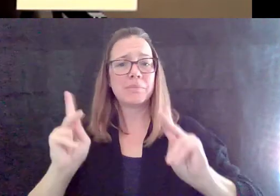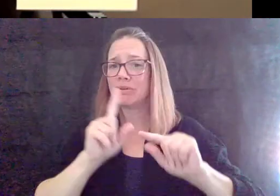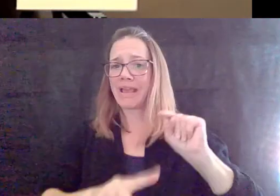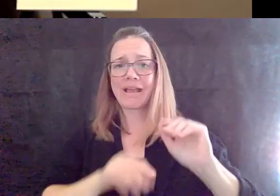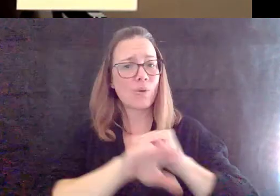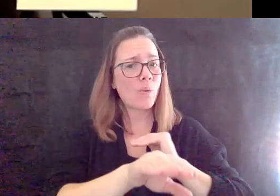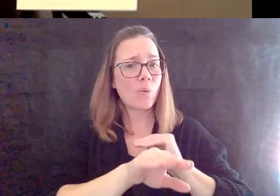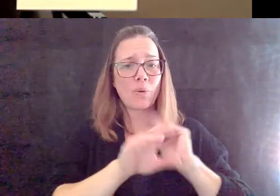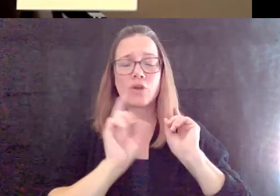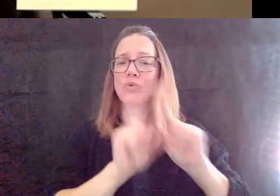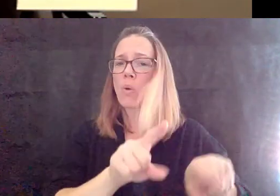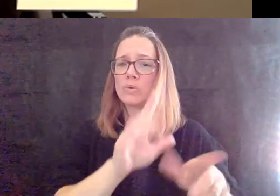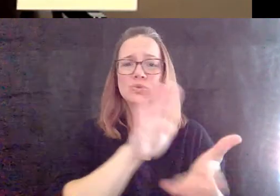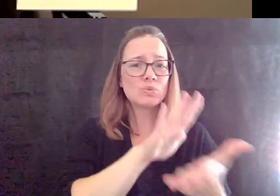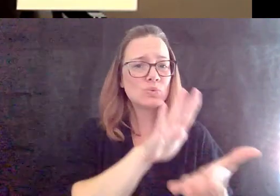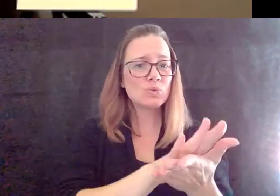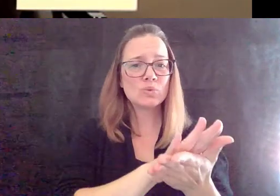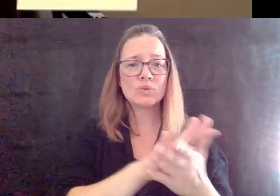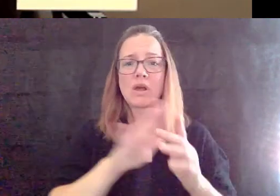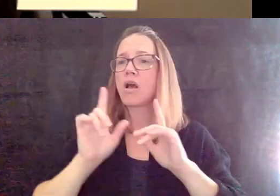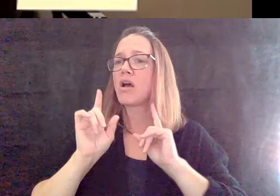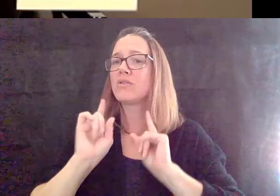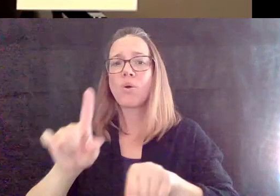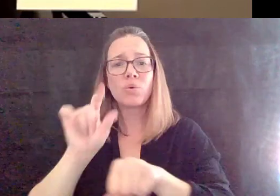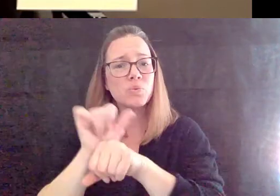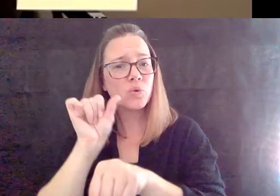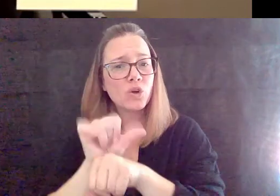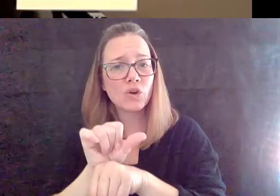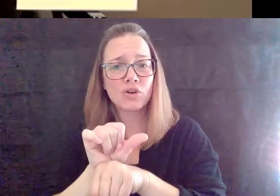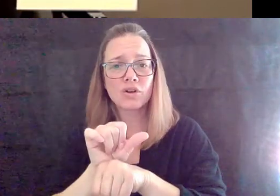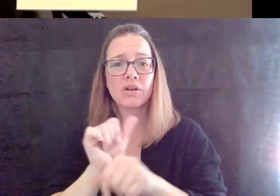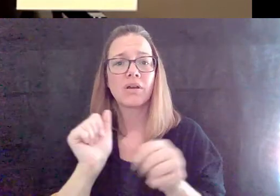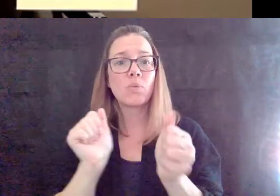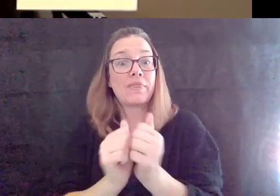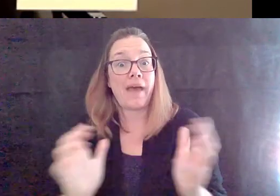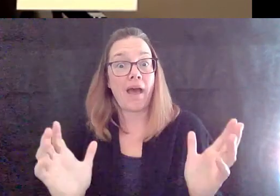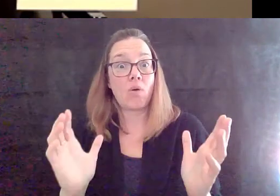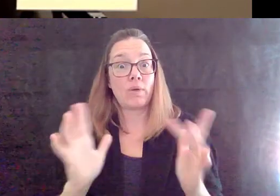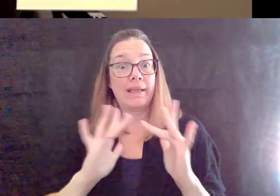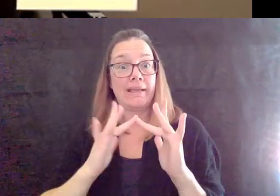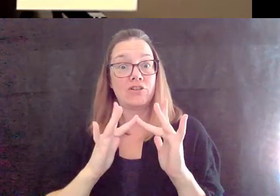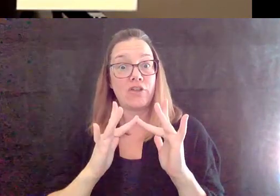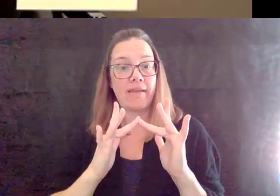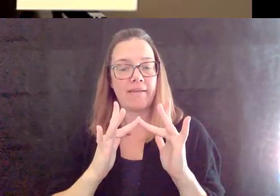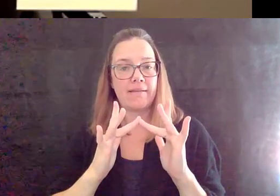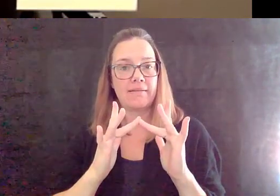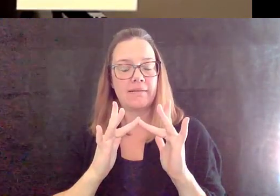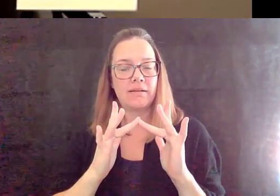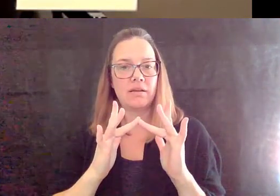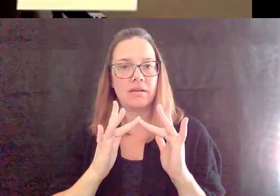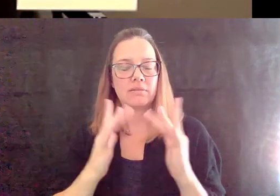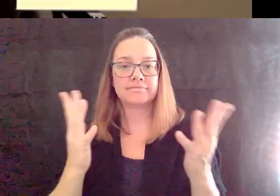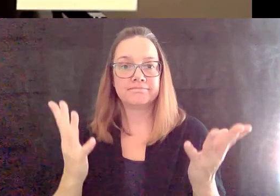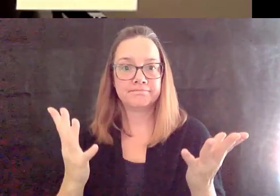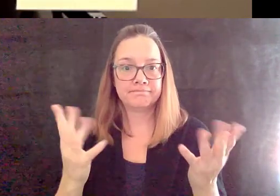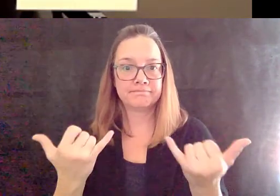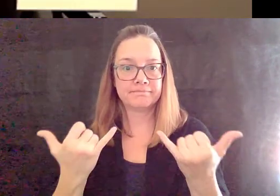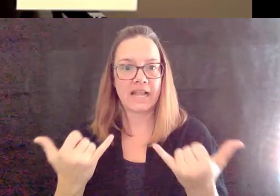People can't do their jobs when they've been forced to telecommute. So I think now more than ever, it's